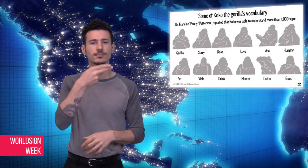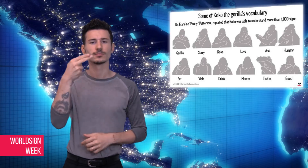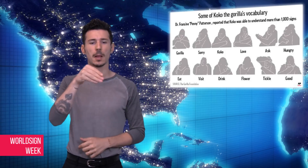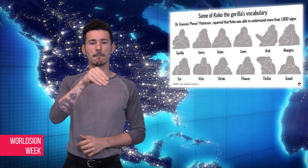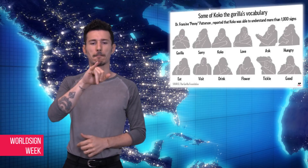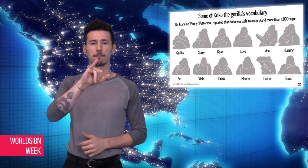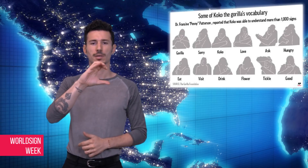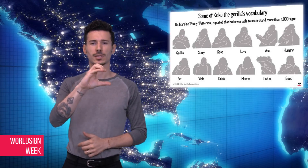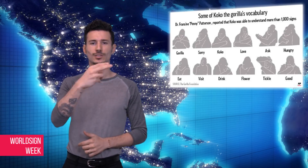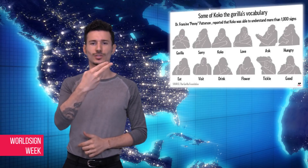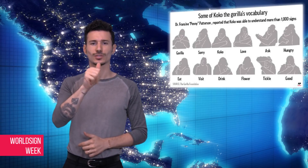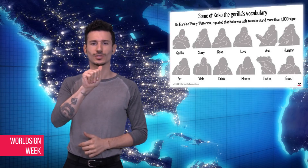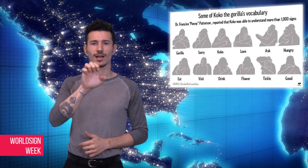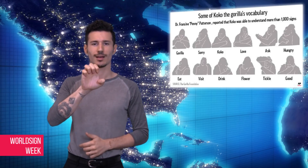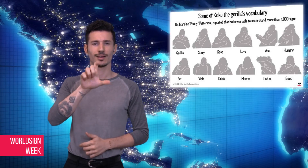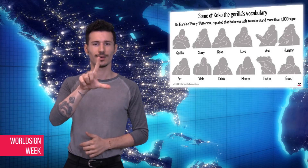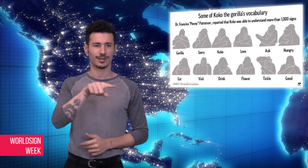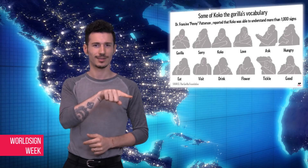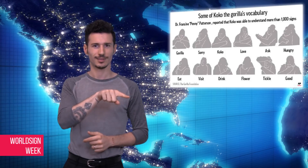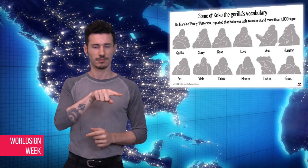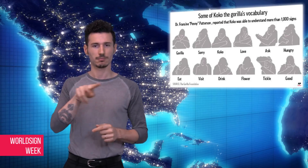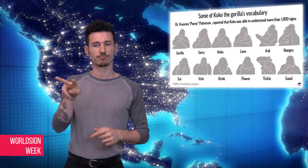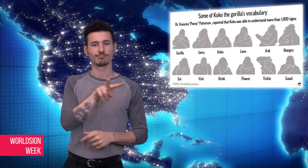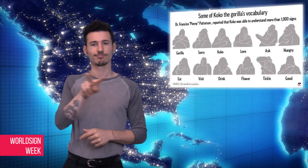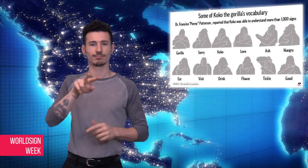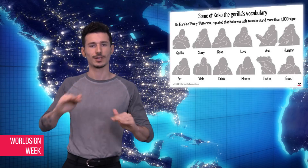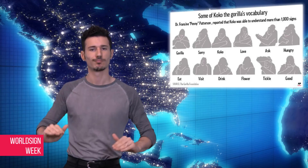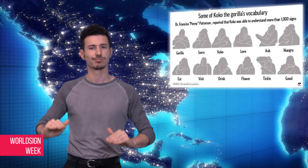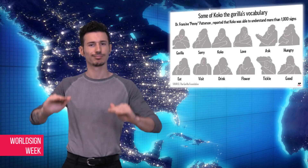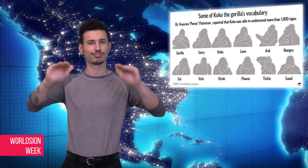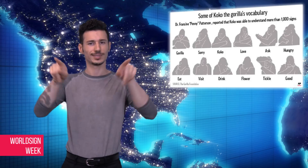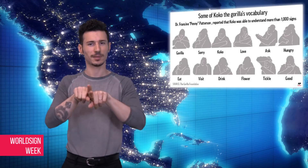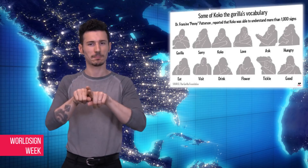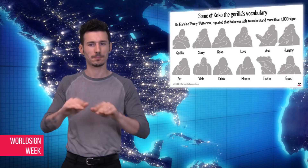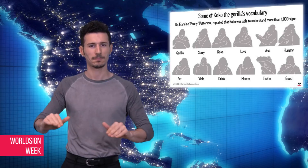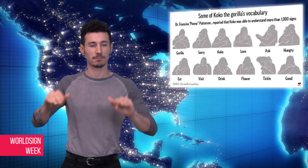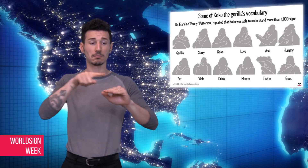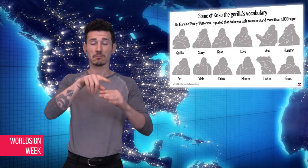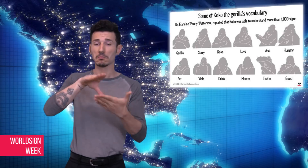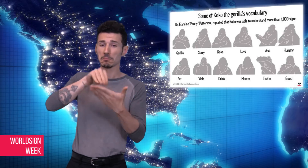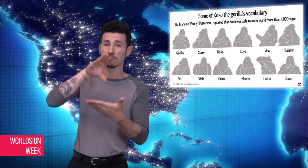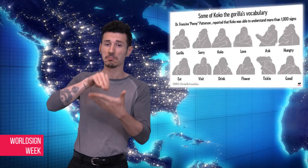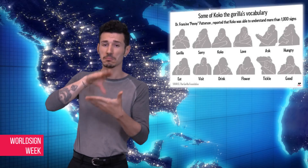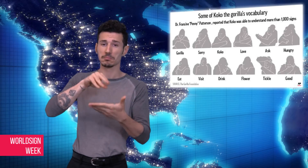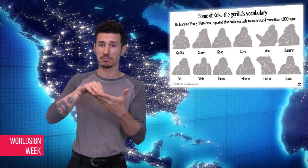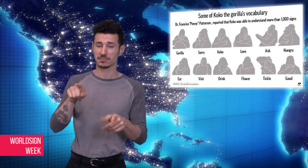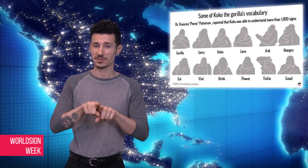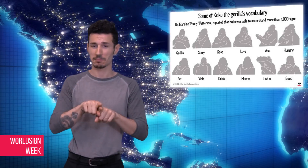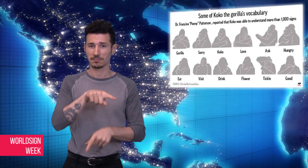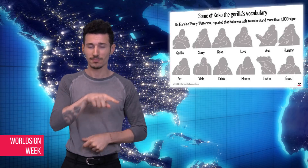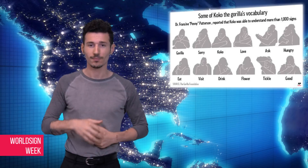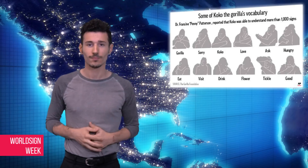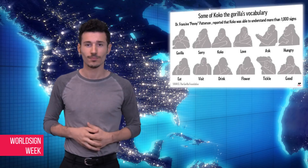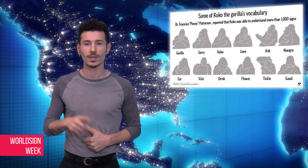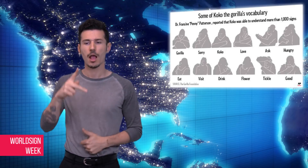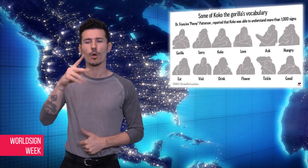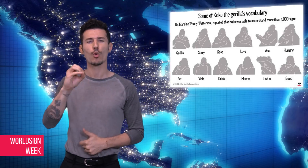Michael, who grew up with Koko also learned to sign.